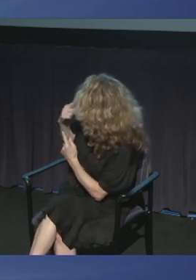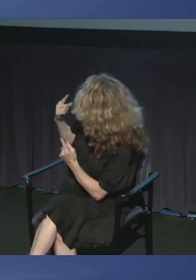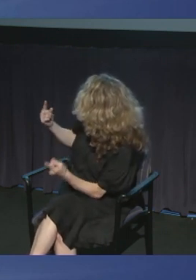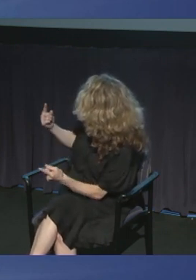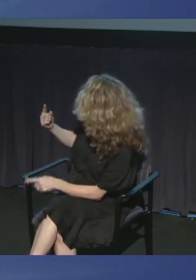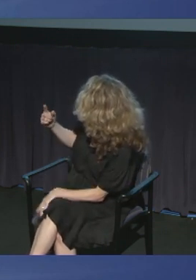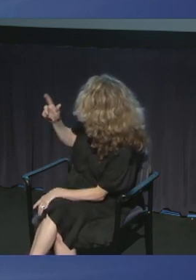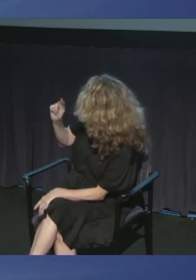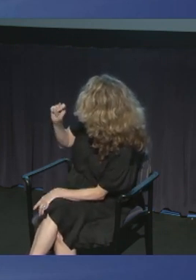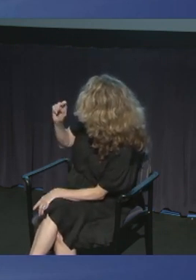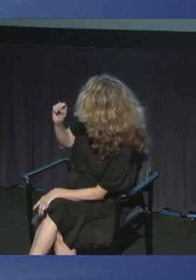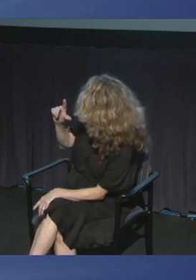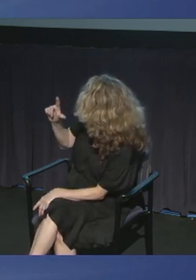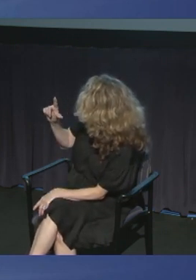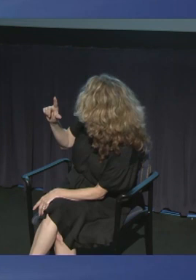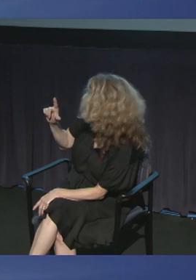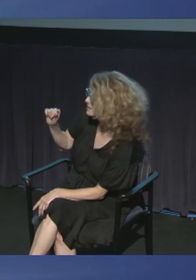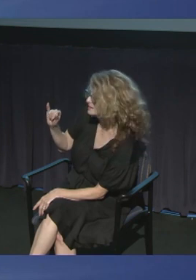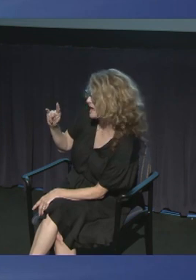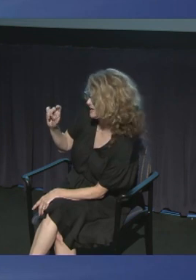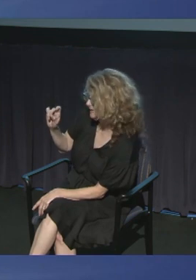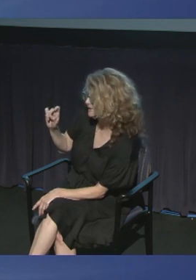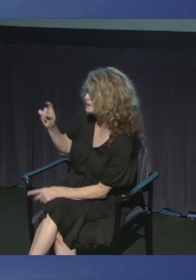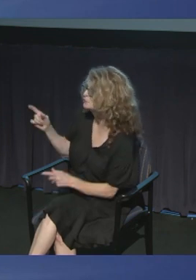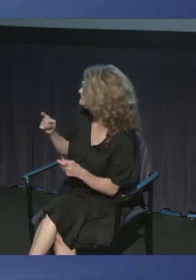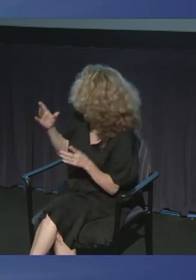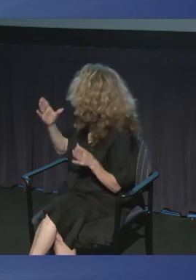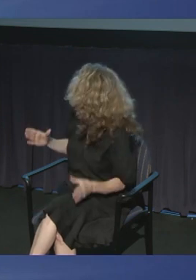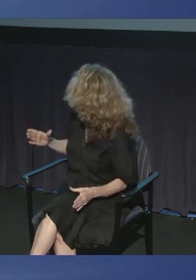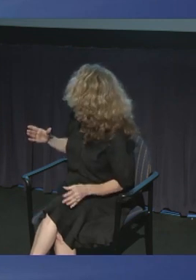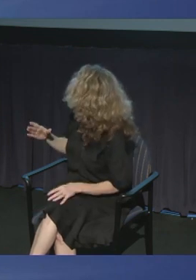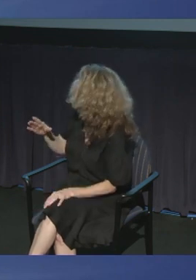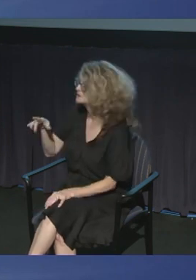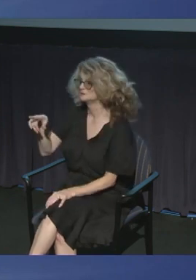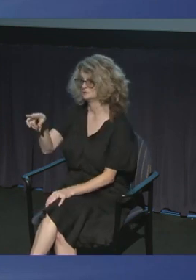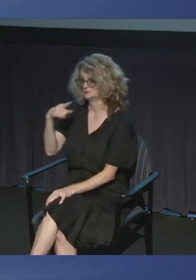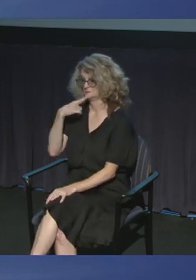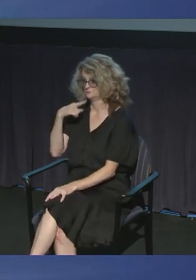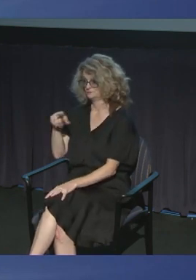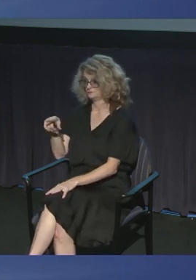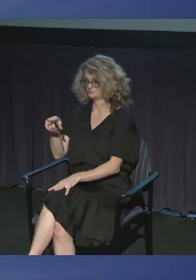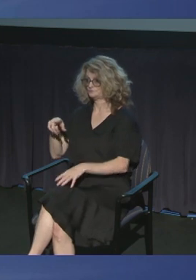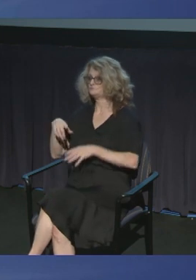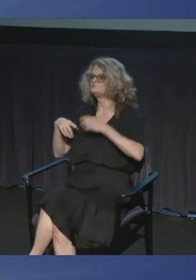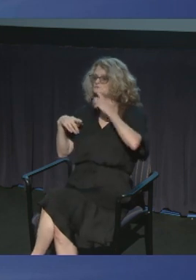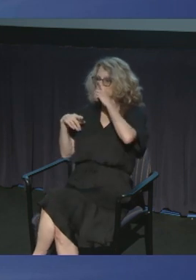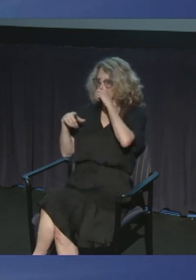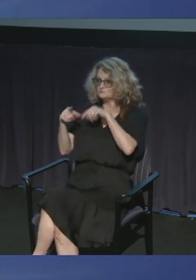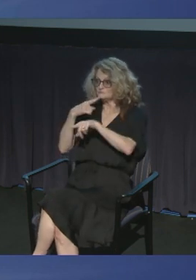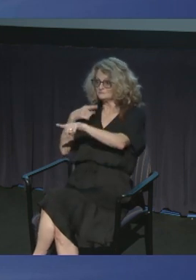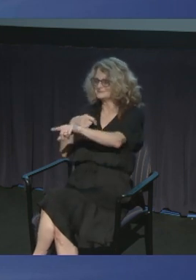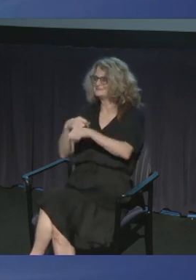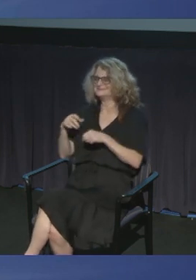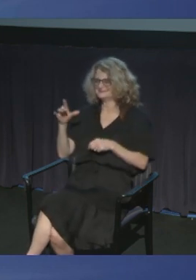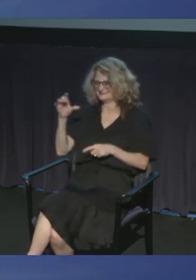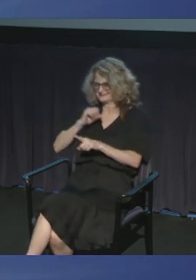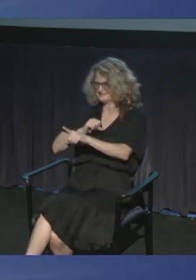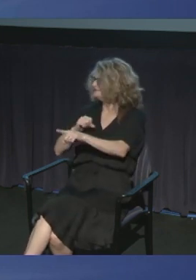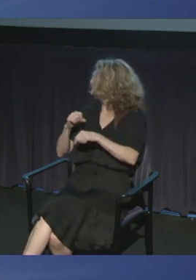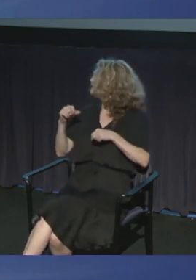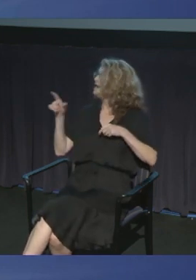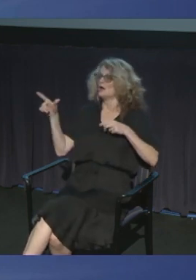SURFACE, MOST FAMOUS THE -- WE